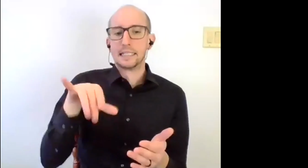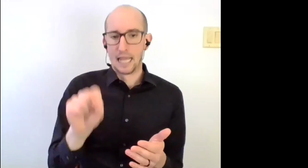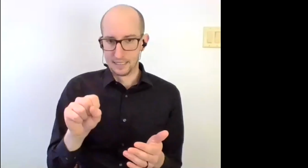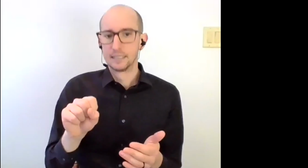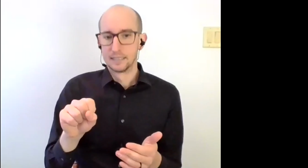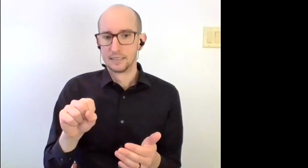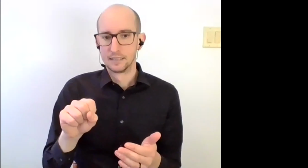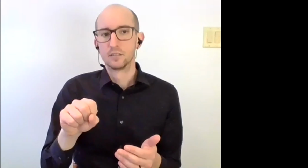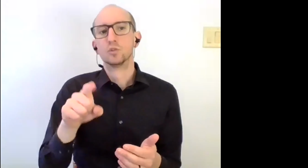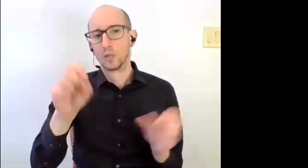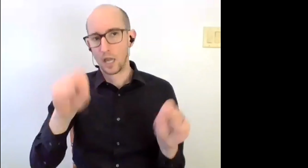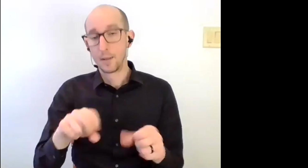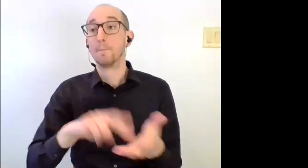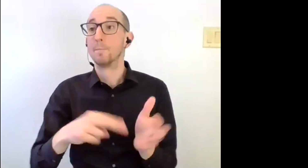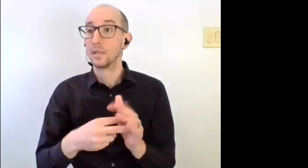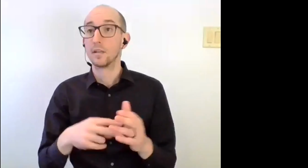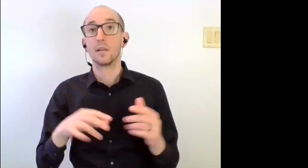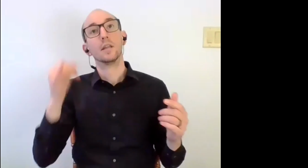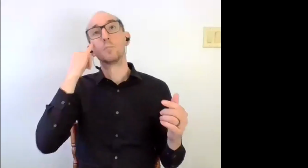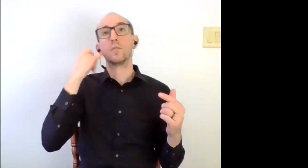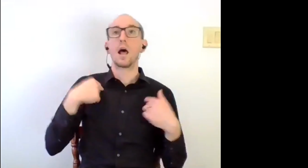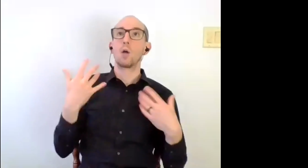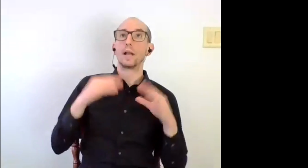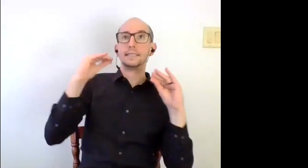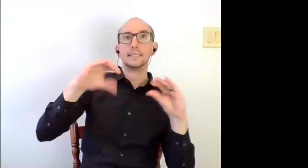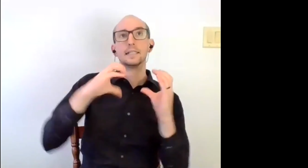will say, yes, you can.